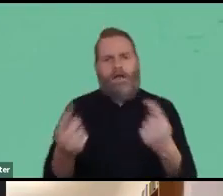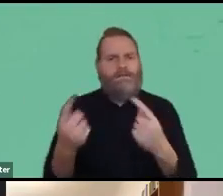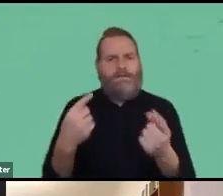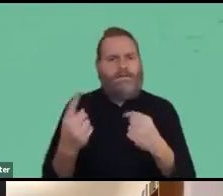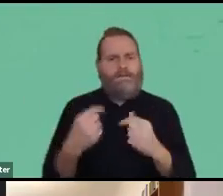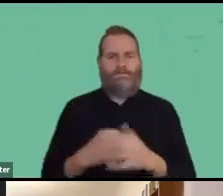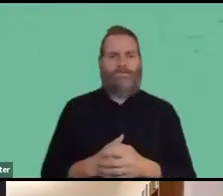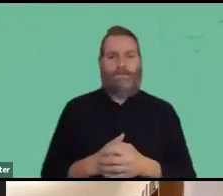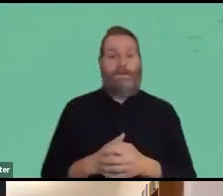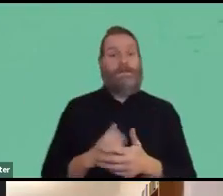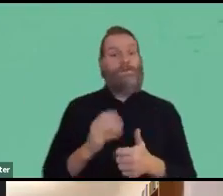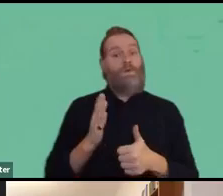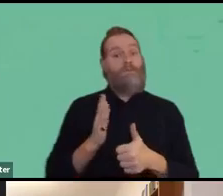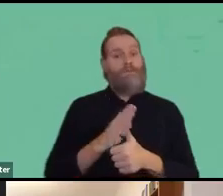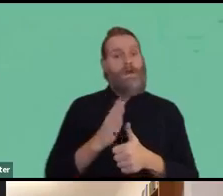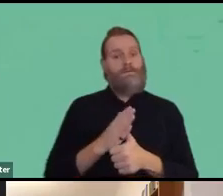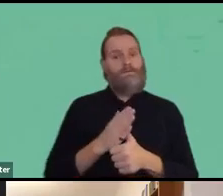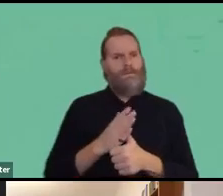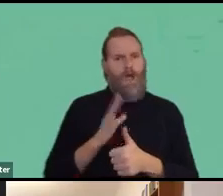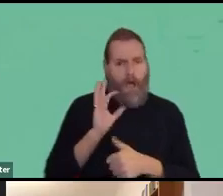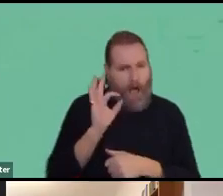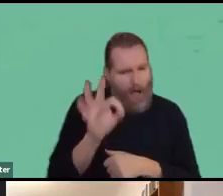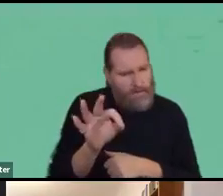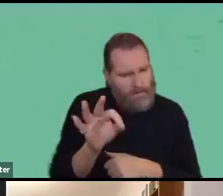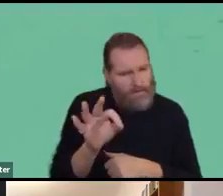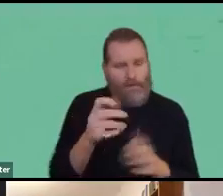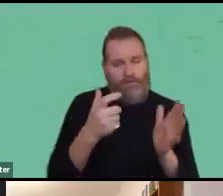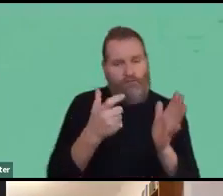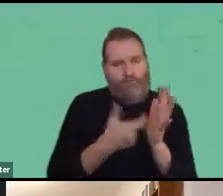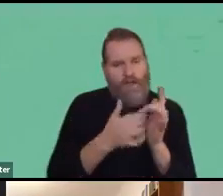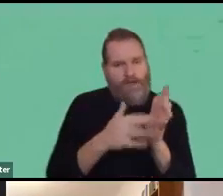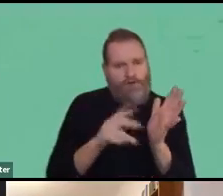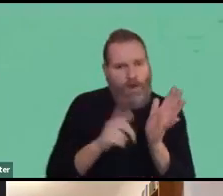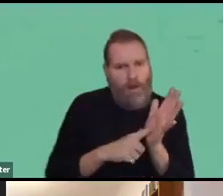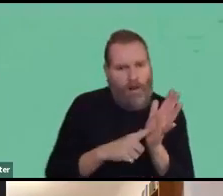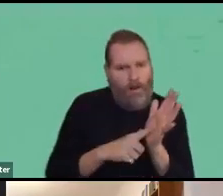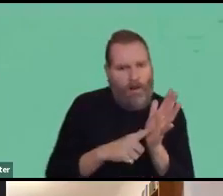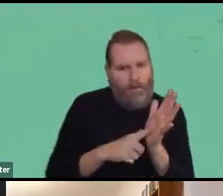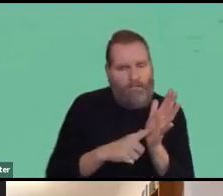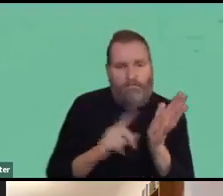Rachel I don't know if there's anything you want to say about this the question from Margaret - MPs